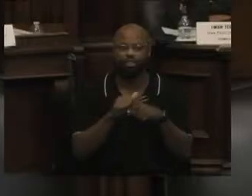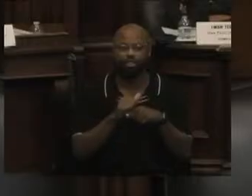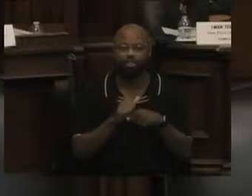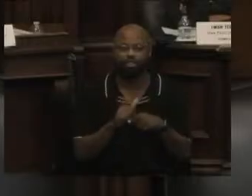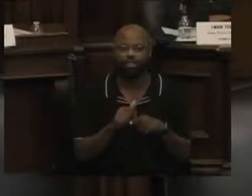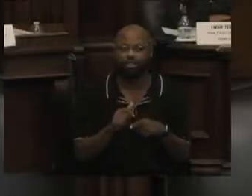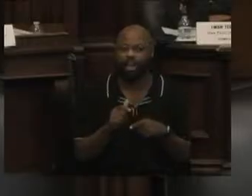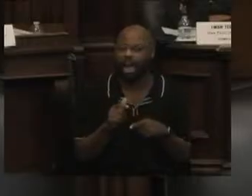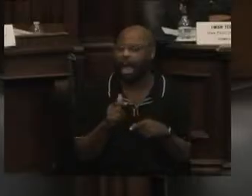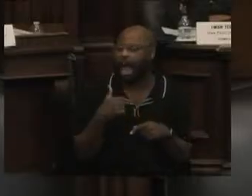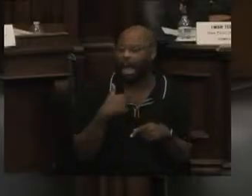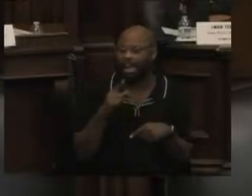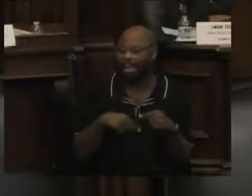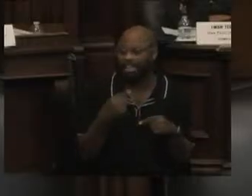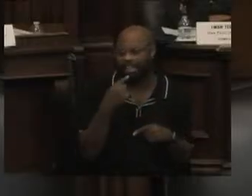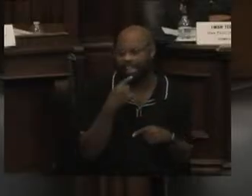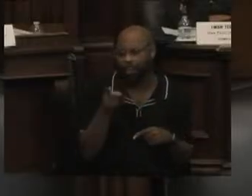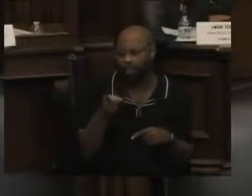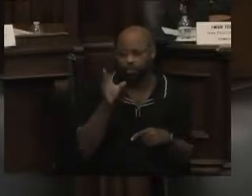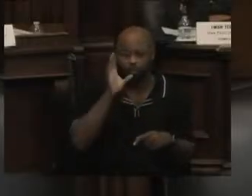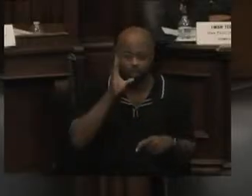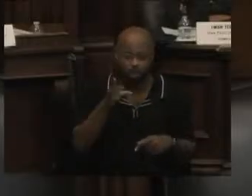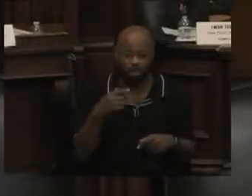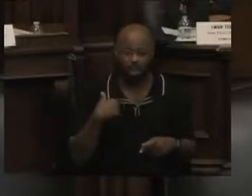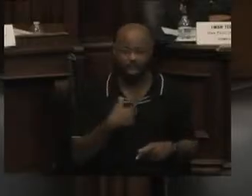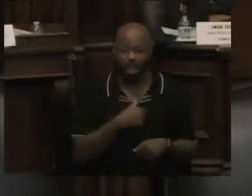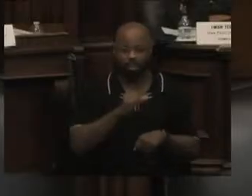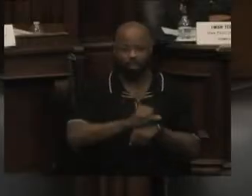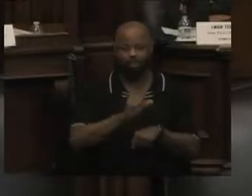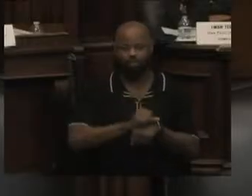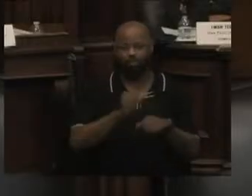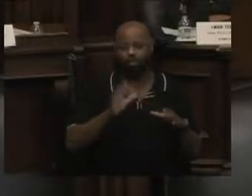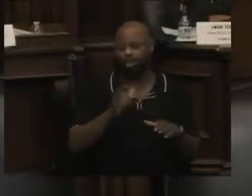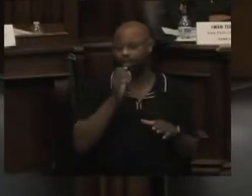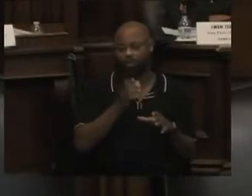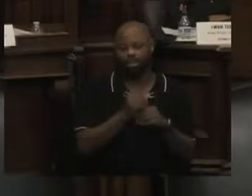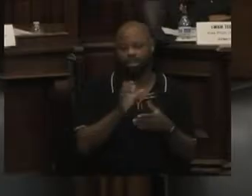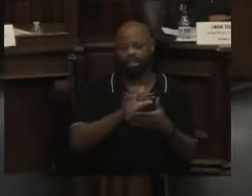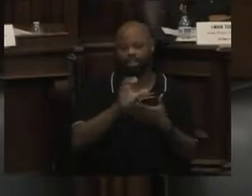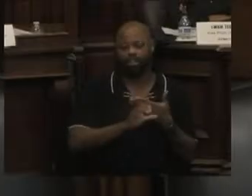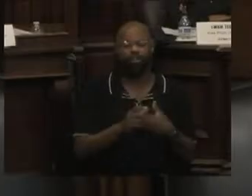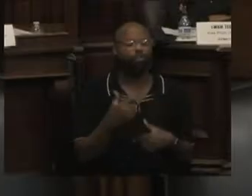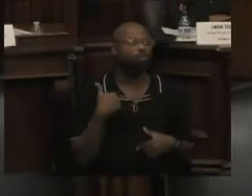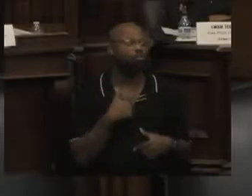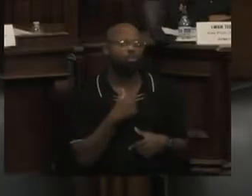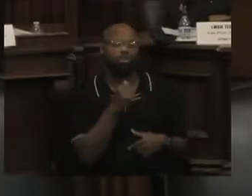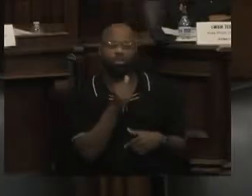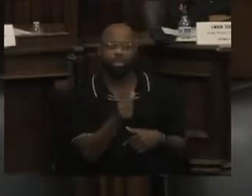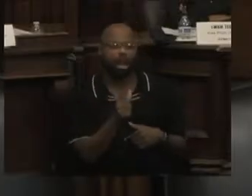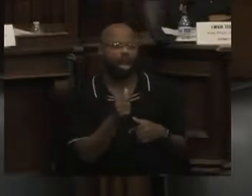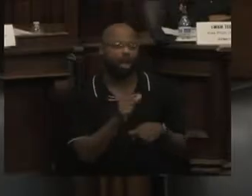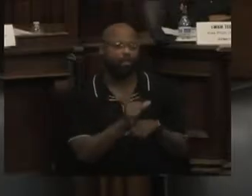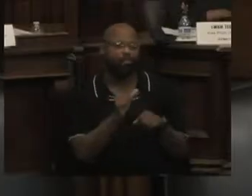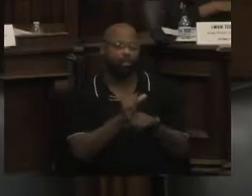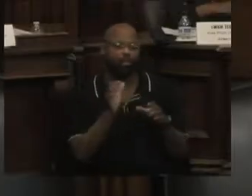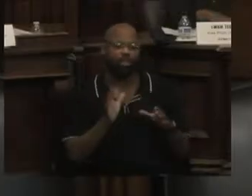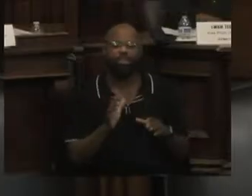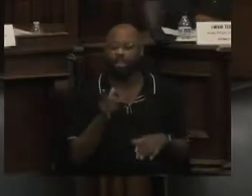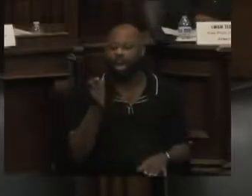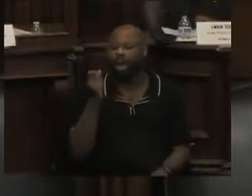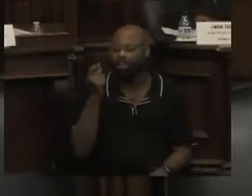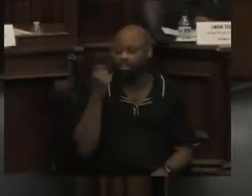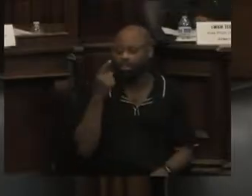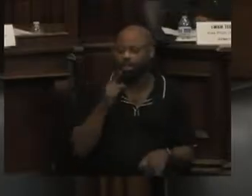that we can get a calendar for